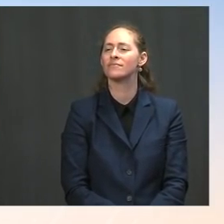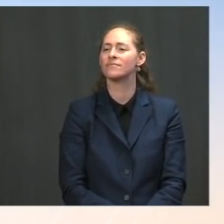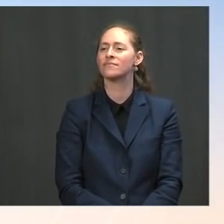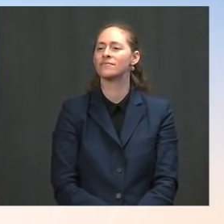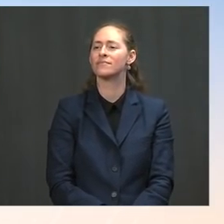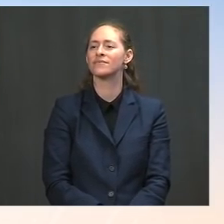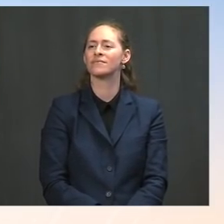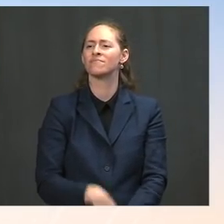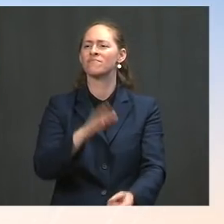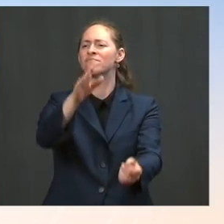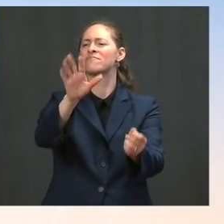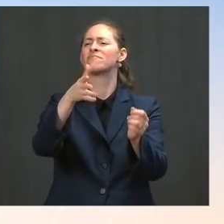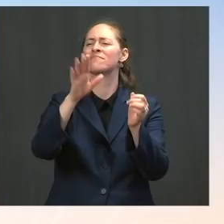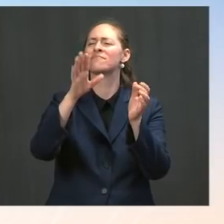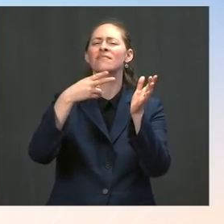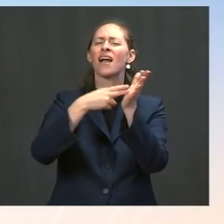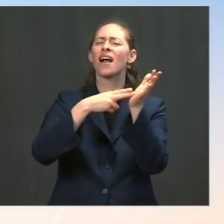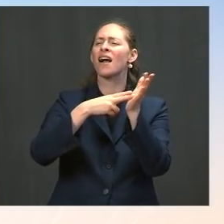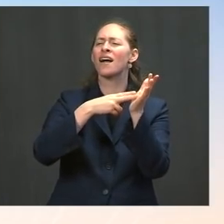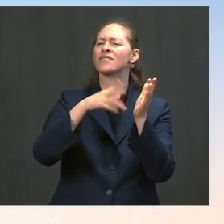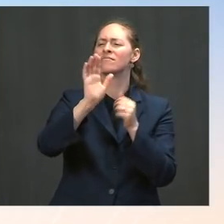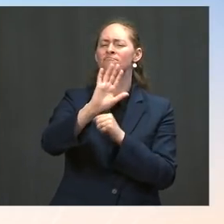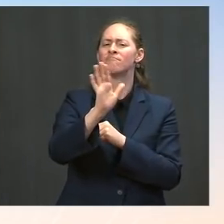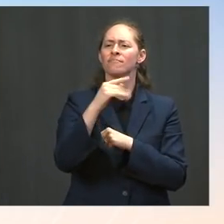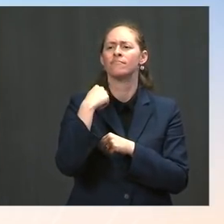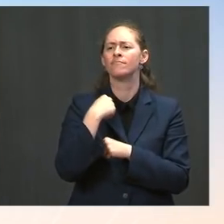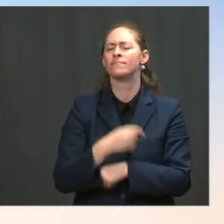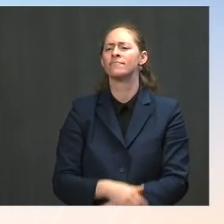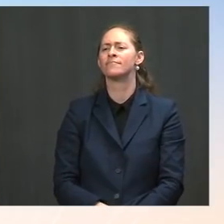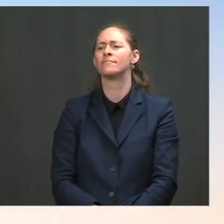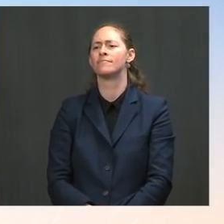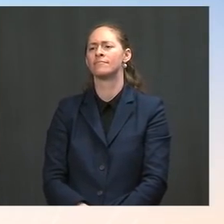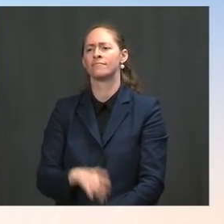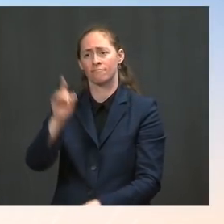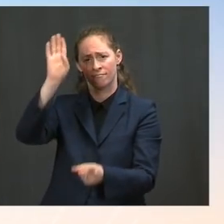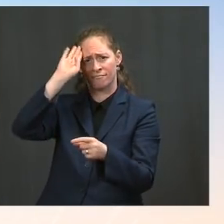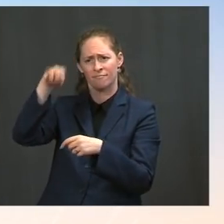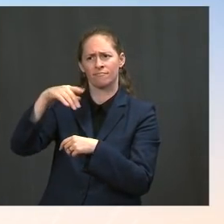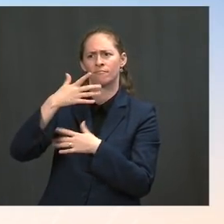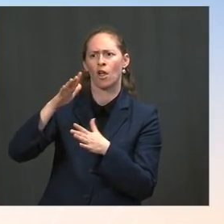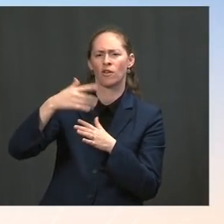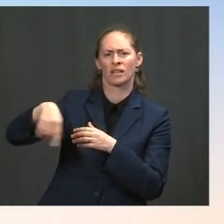is that almost 70 percent of adults are vaccinated. We're seeing especially high numbers